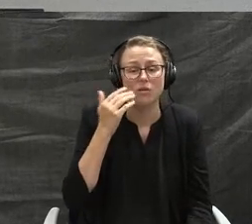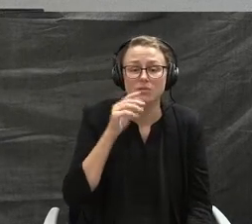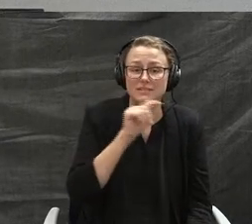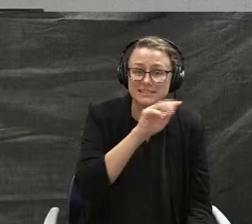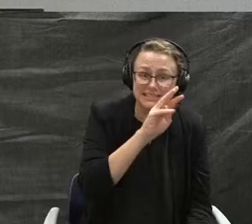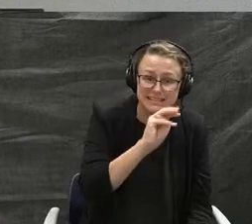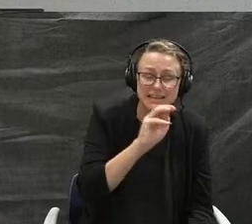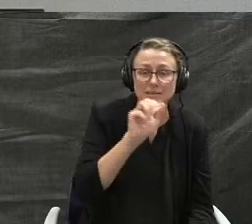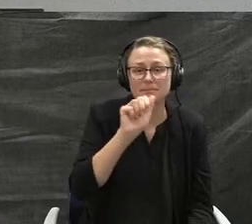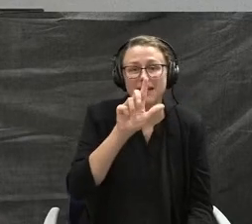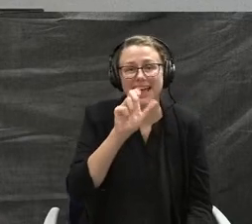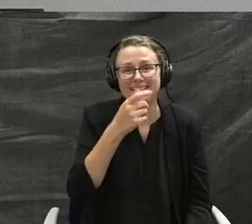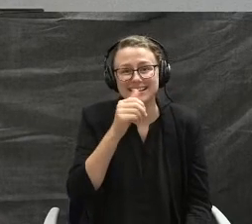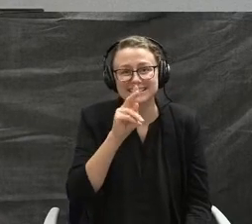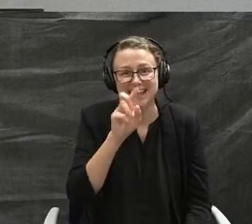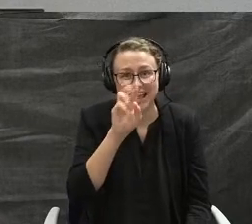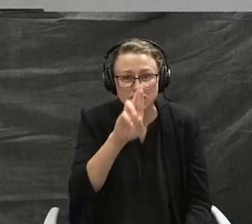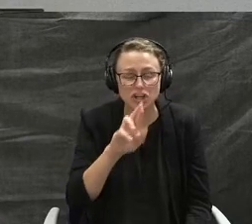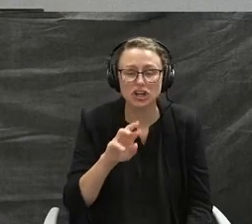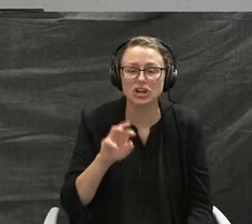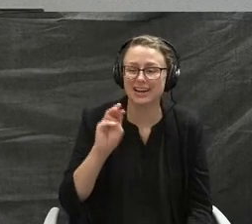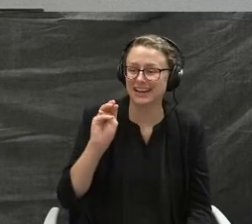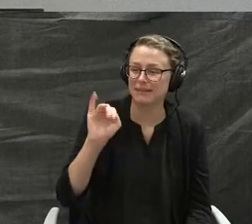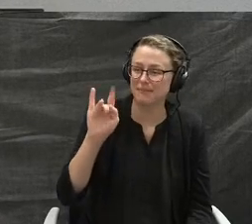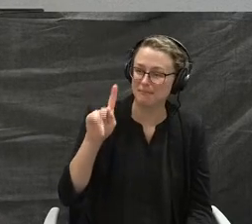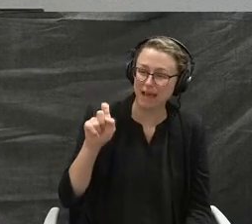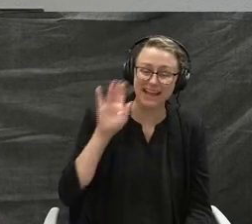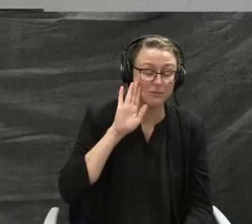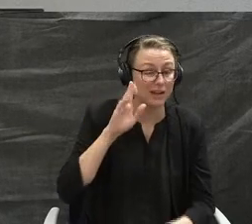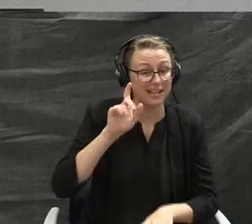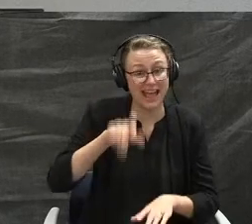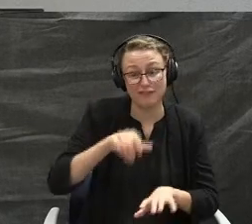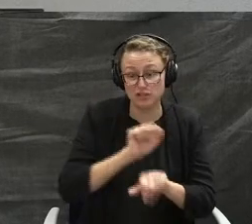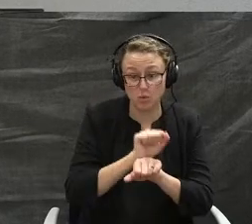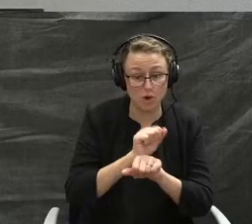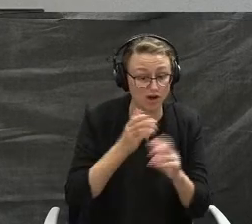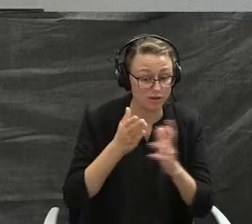through all of those situations to see whether somebody is just